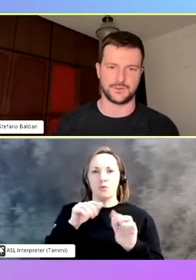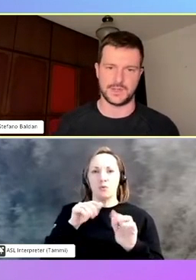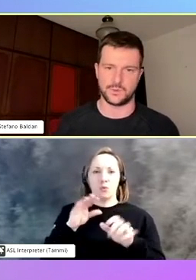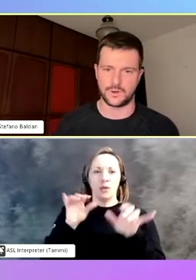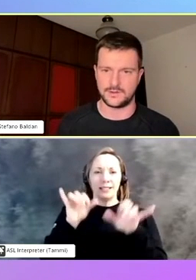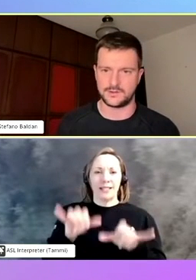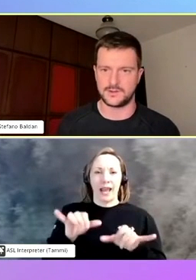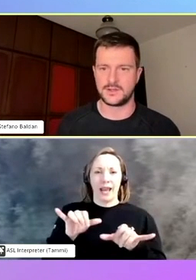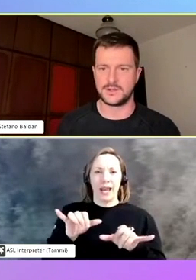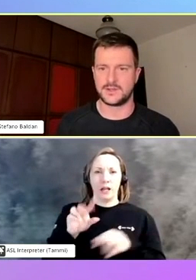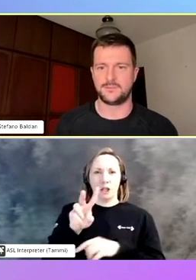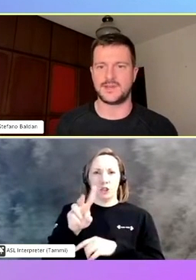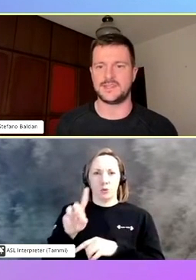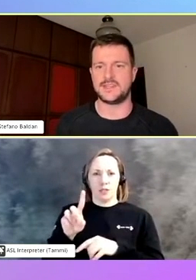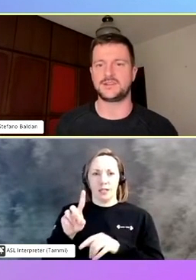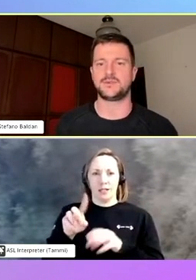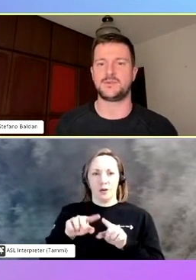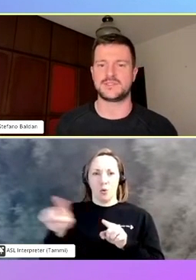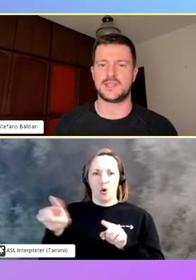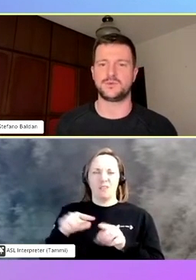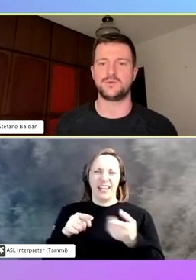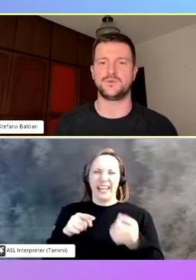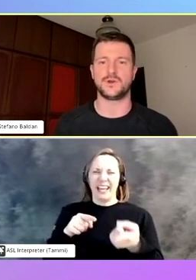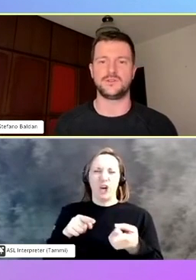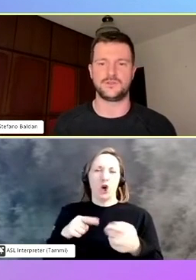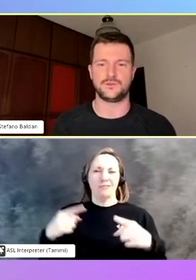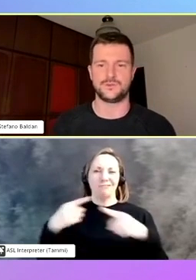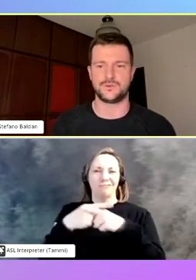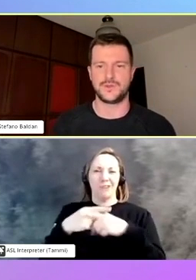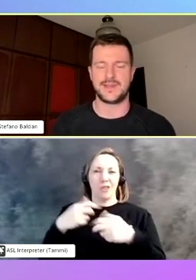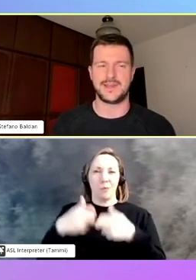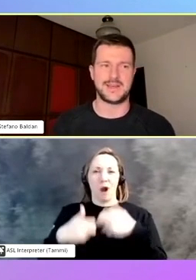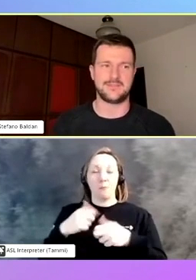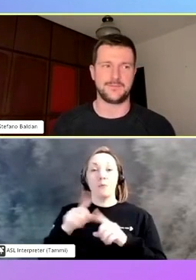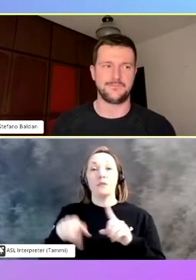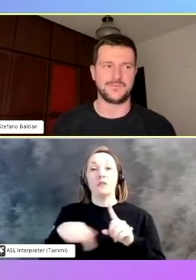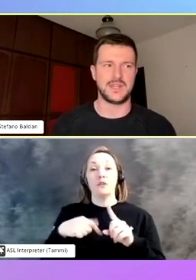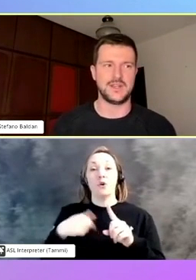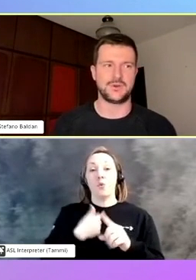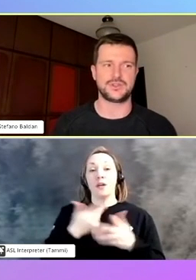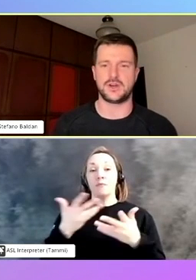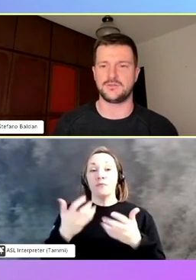I mentioned before that mural had an audit done